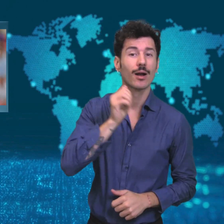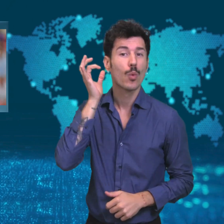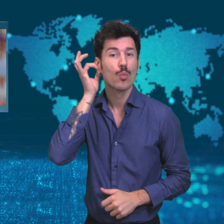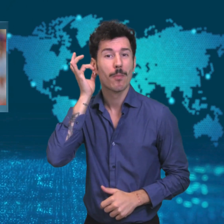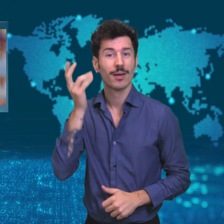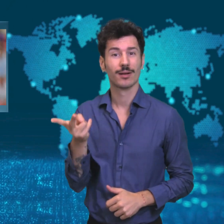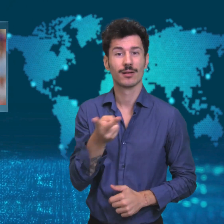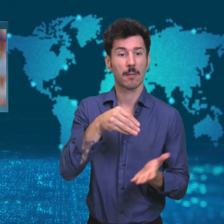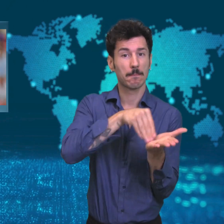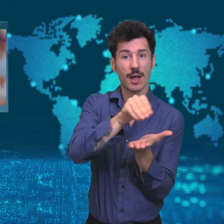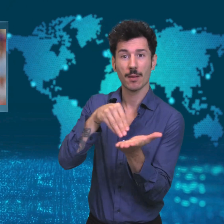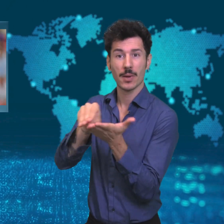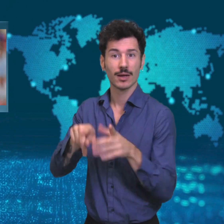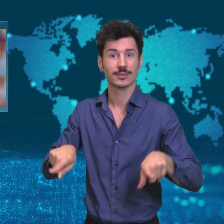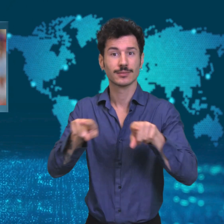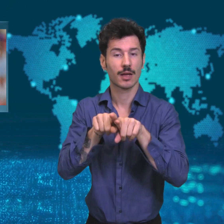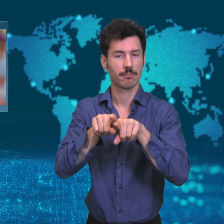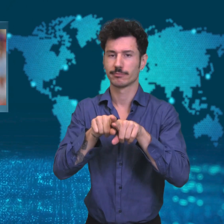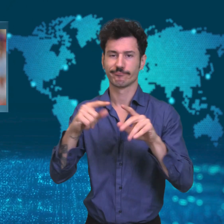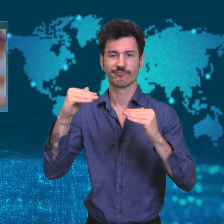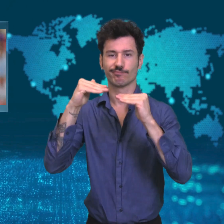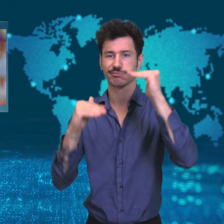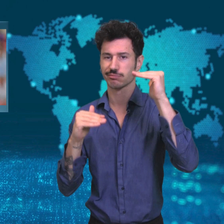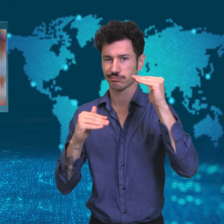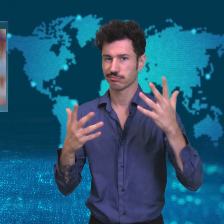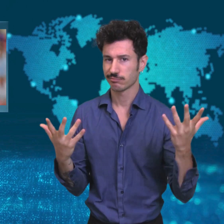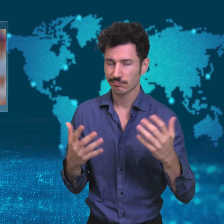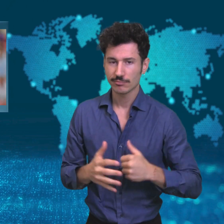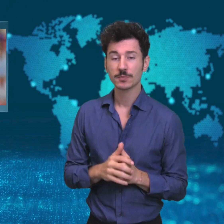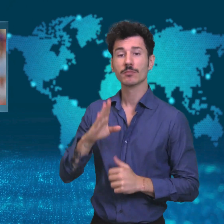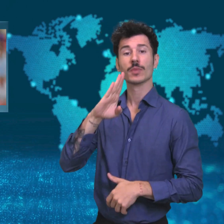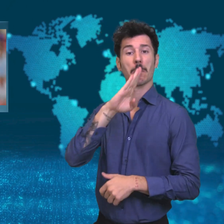their women’s football players equally.